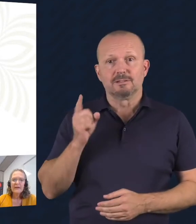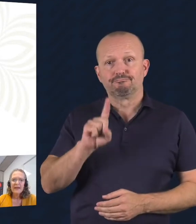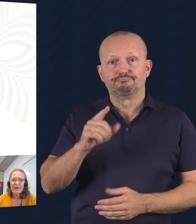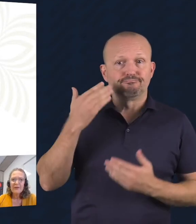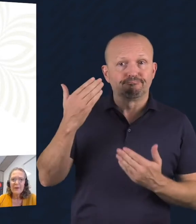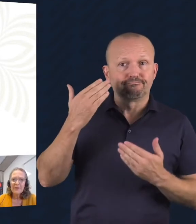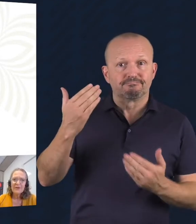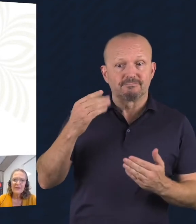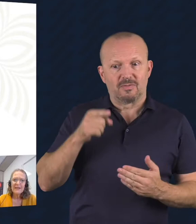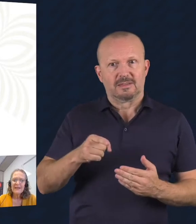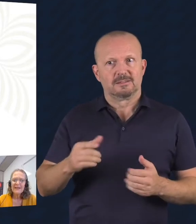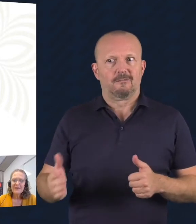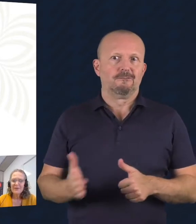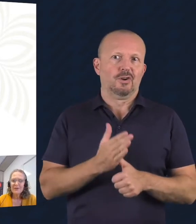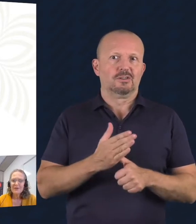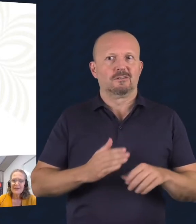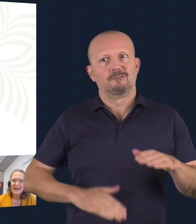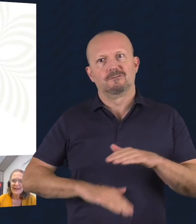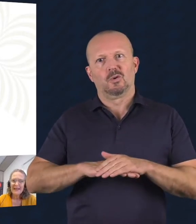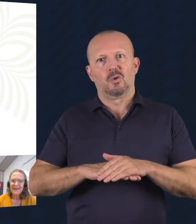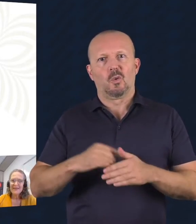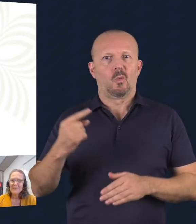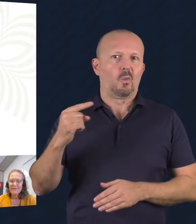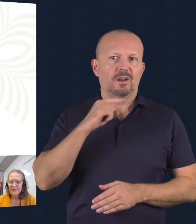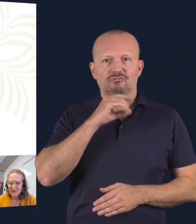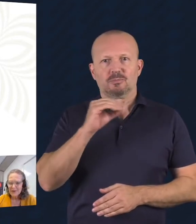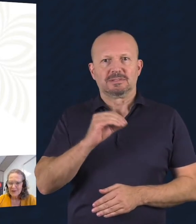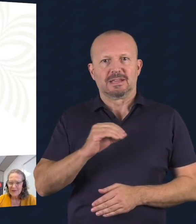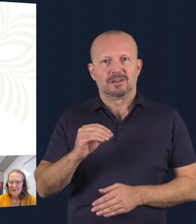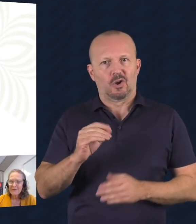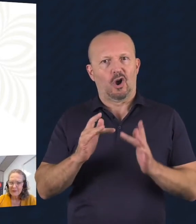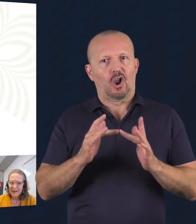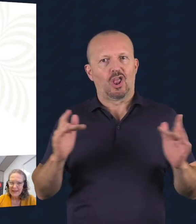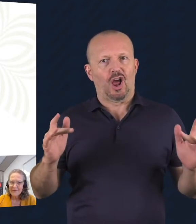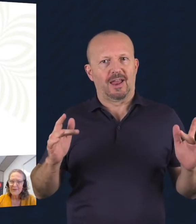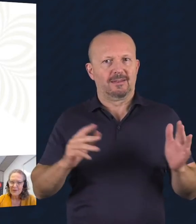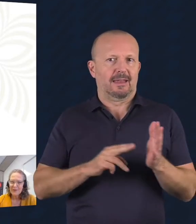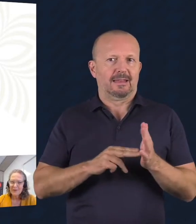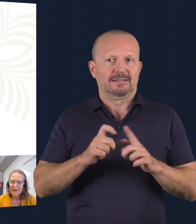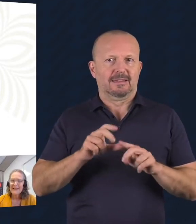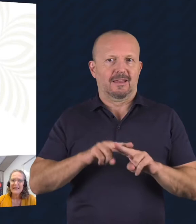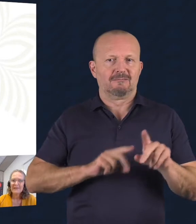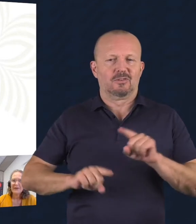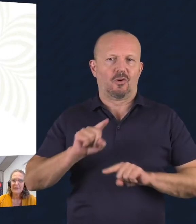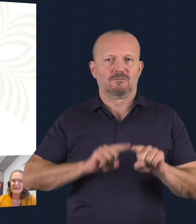Thank you for the opportunity to talk to you today at this first fully virtual NDF conference.